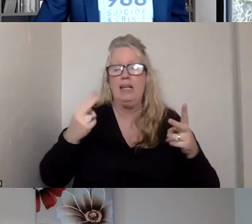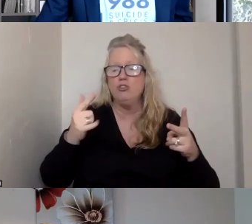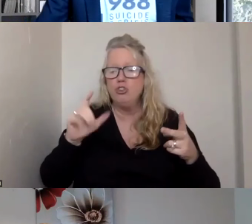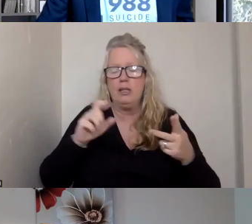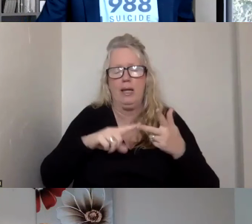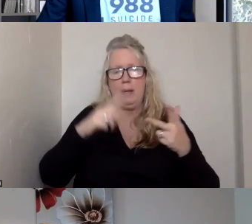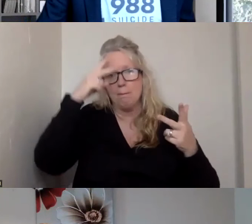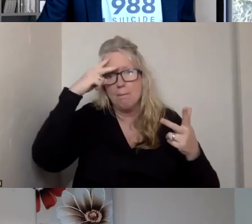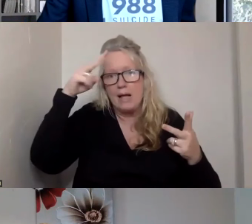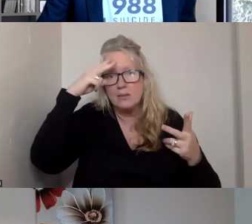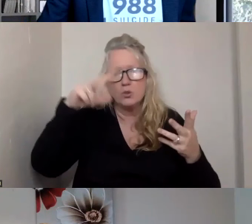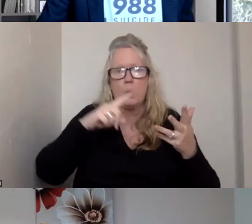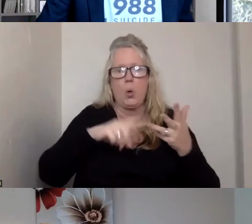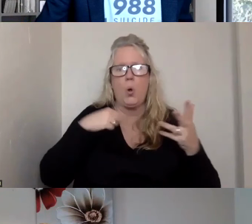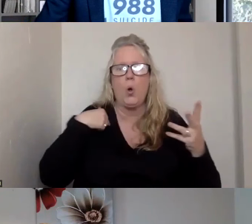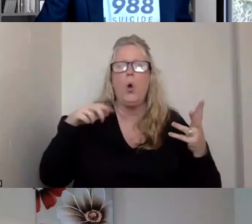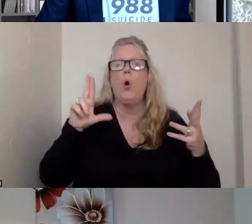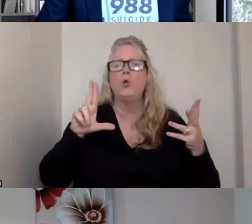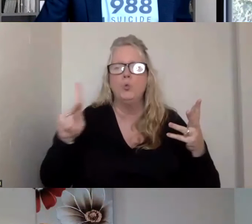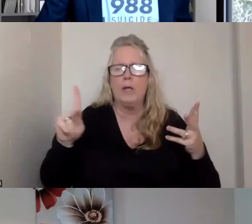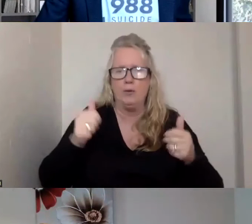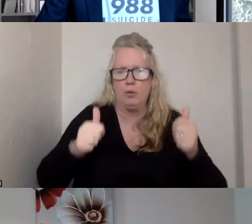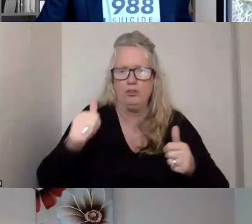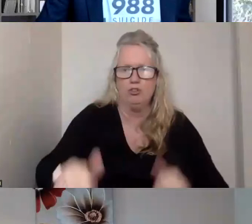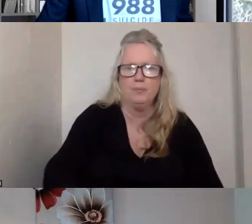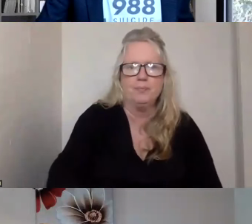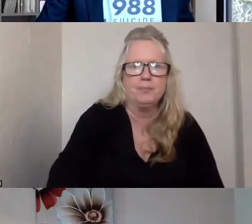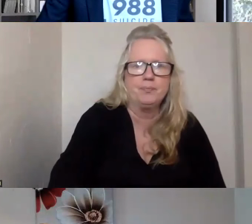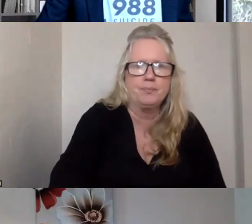OR UK? EVERYONE IS